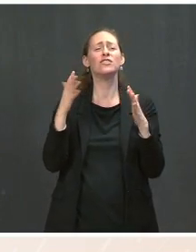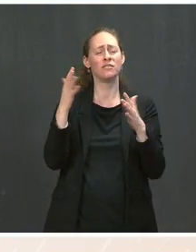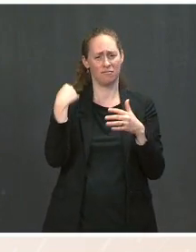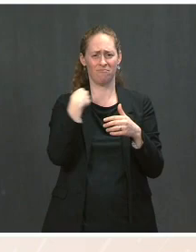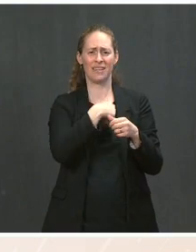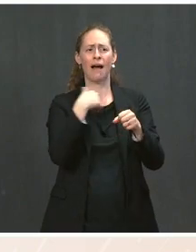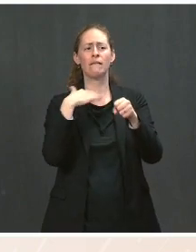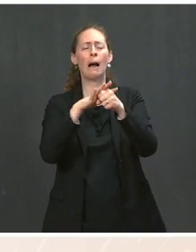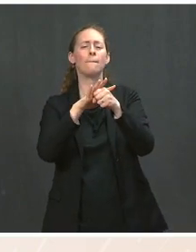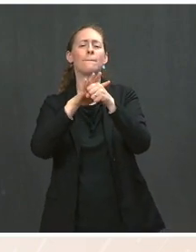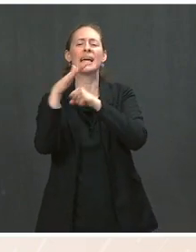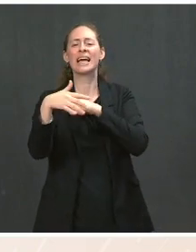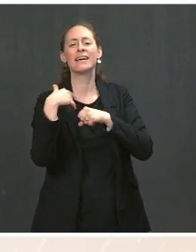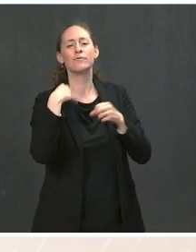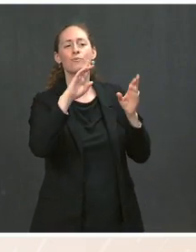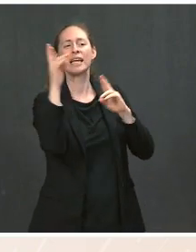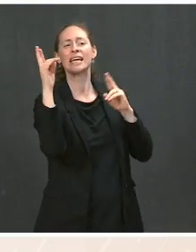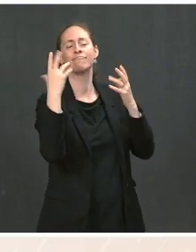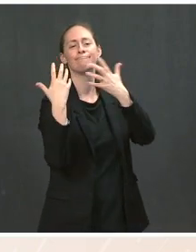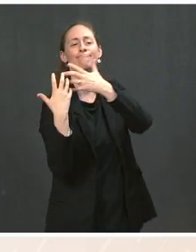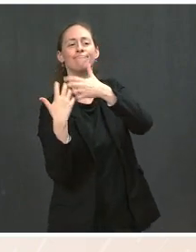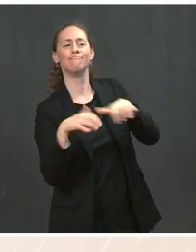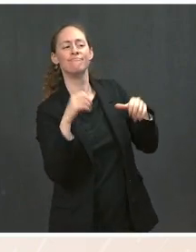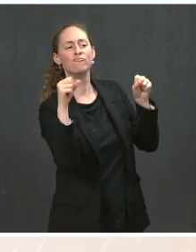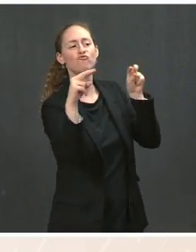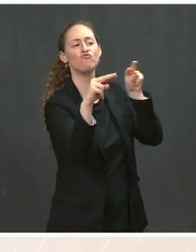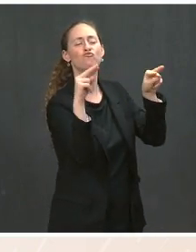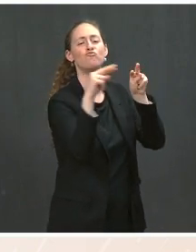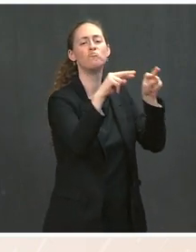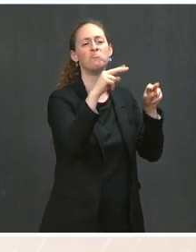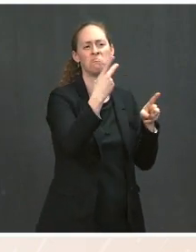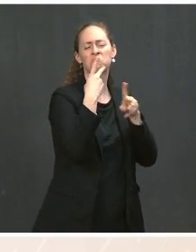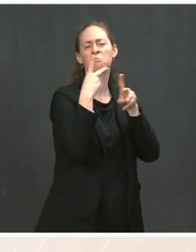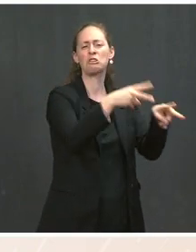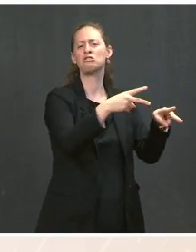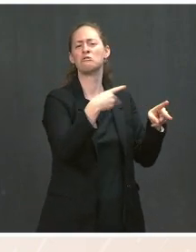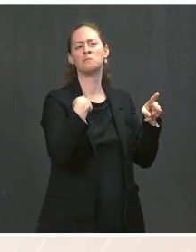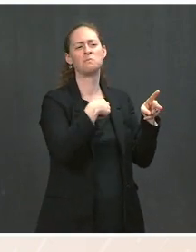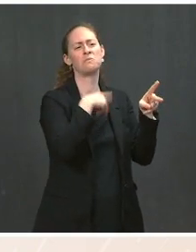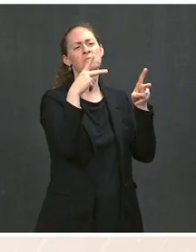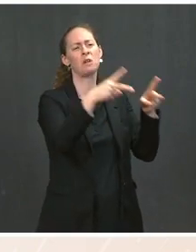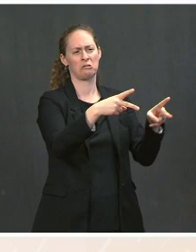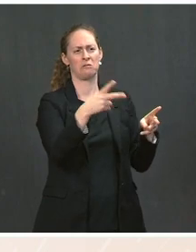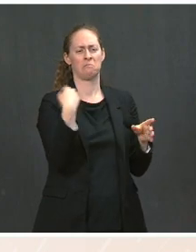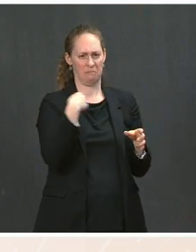or any sign of al Qaeda's resurgence without having a persistent footprint on the ground.